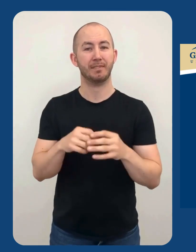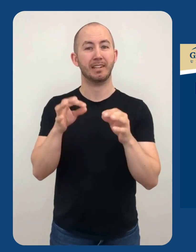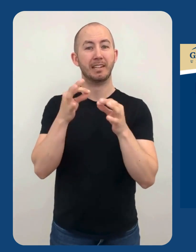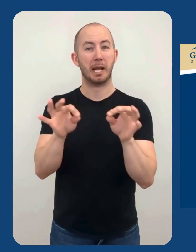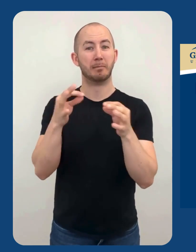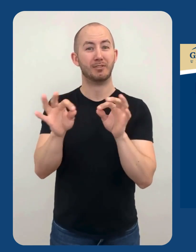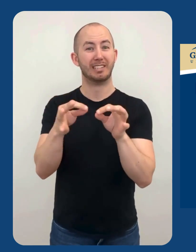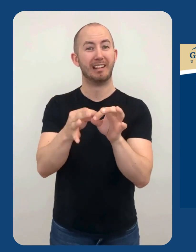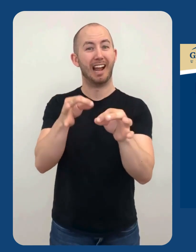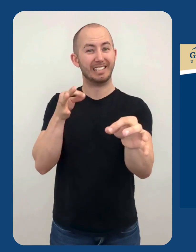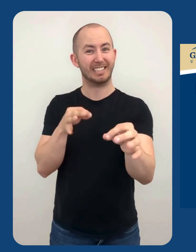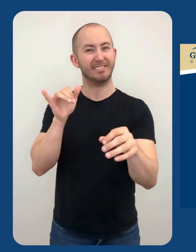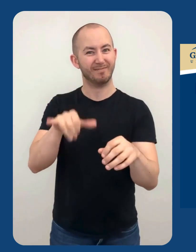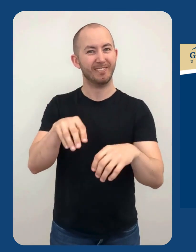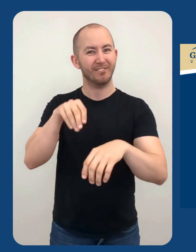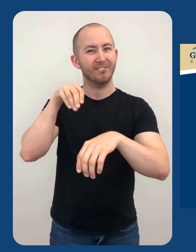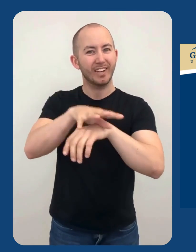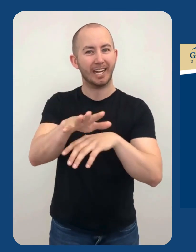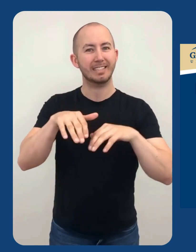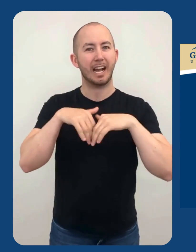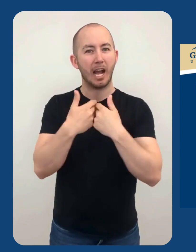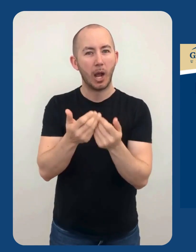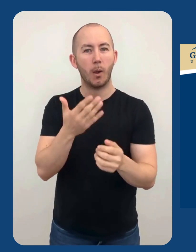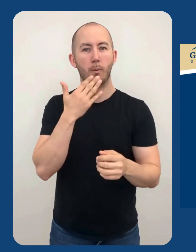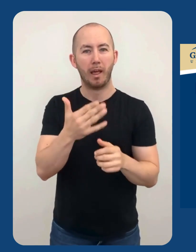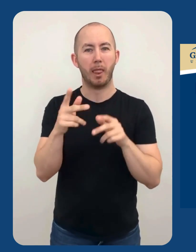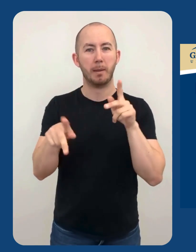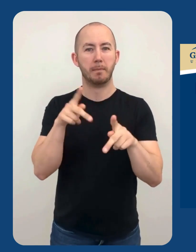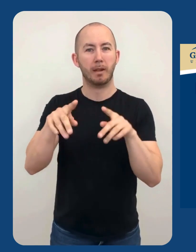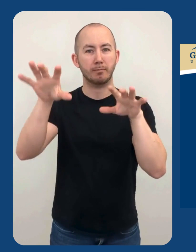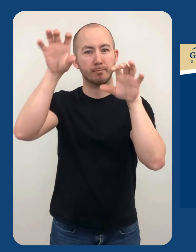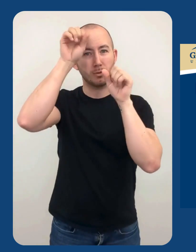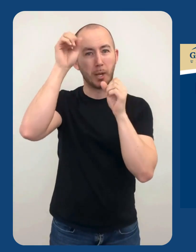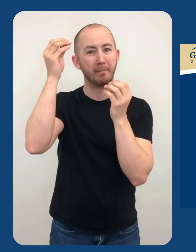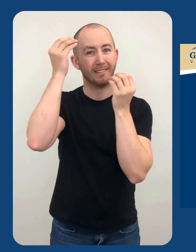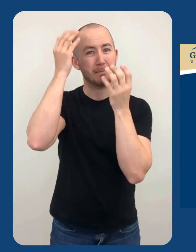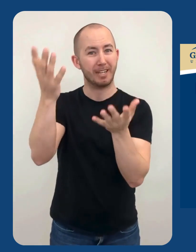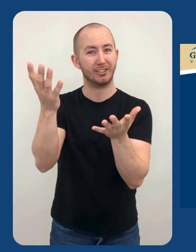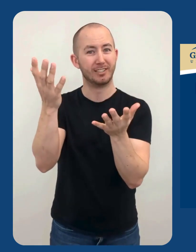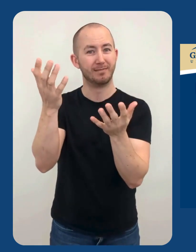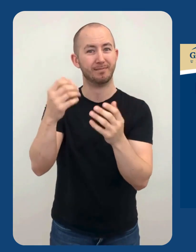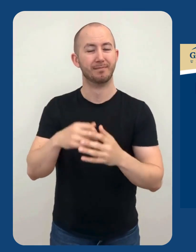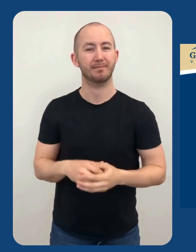Captioning latency affects how well people absorb the information.